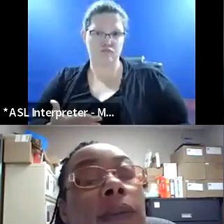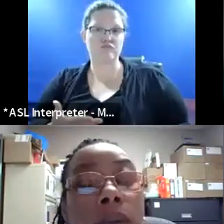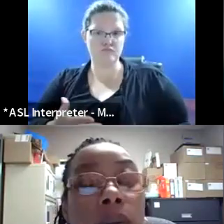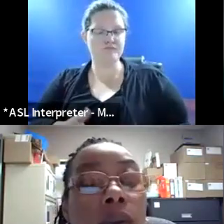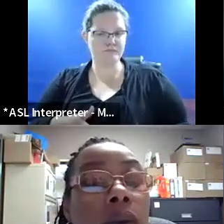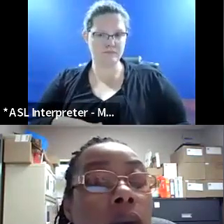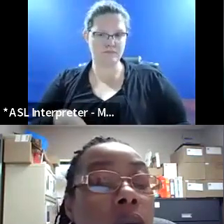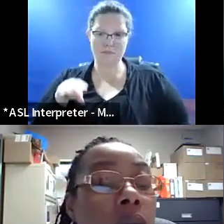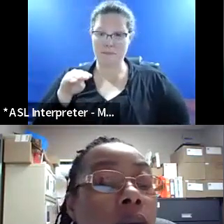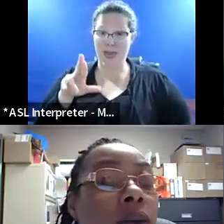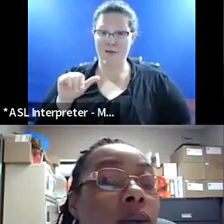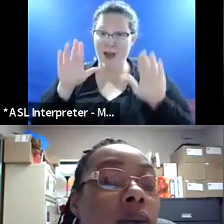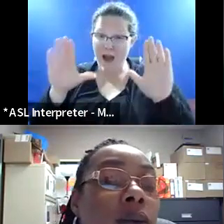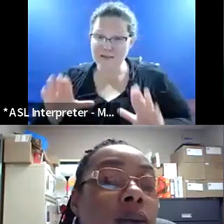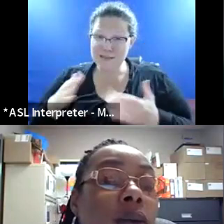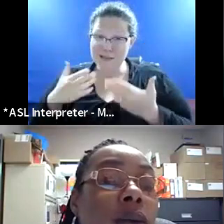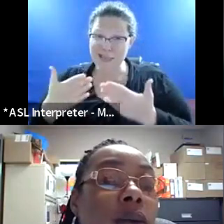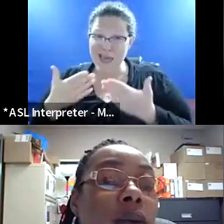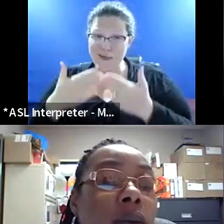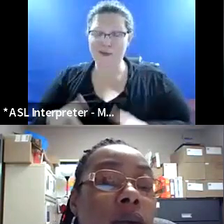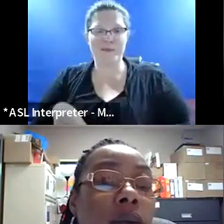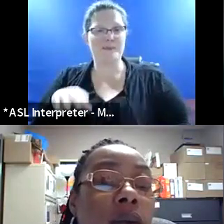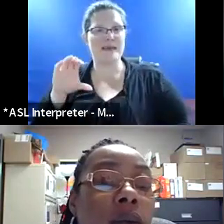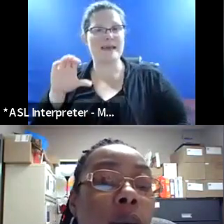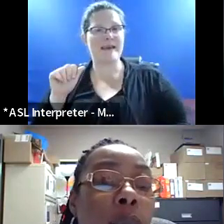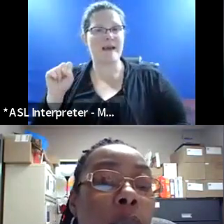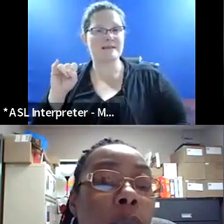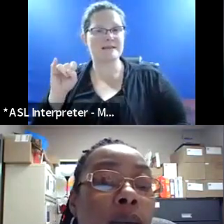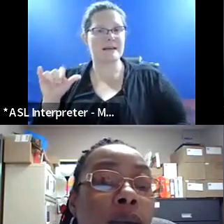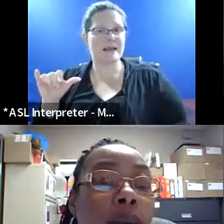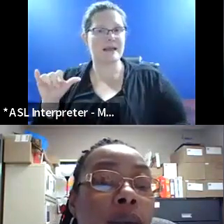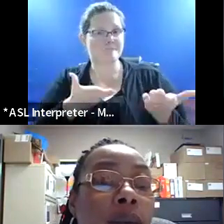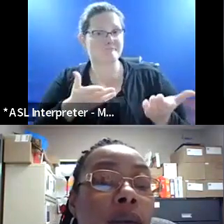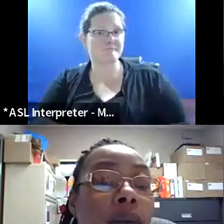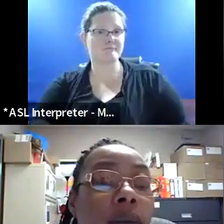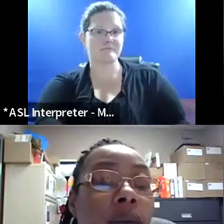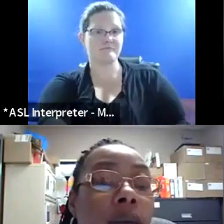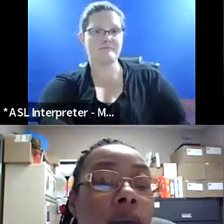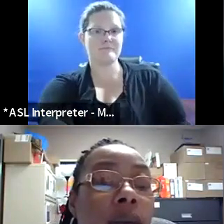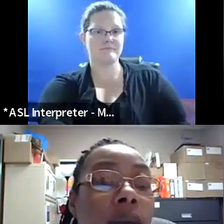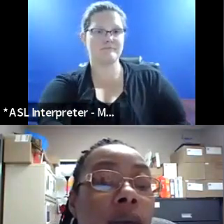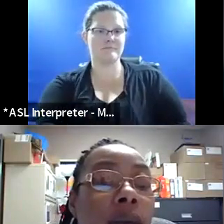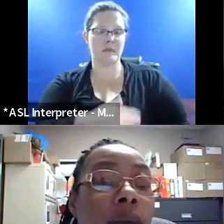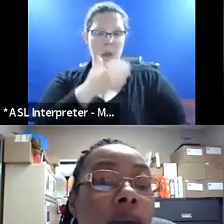THAT'S HOW WE WERE ABLE TO OBTAIN THAT LIST OF LANDLORDS AND IT'S NOTE LONG. PROBABLY EIGHT OR NINE LANDLORDS. AWESOME. THANK YOU.